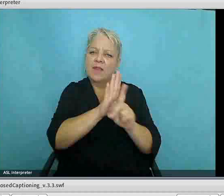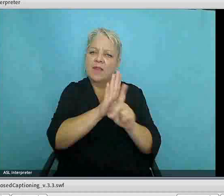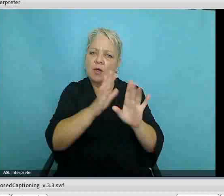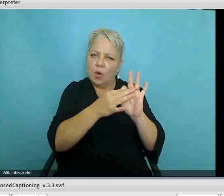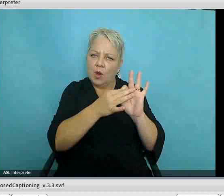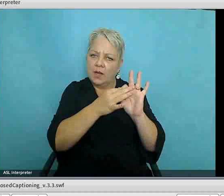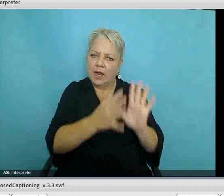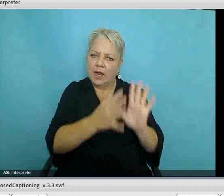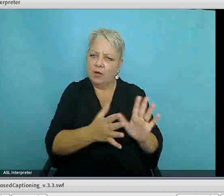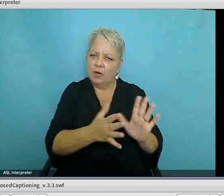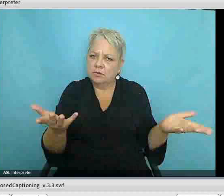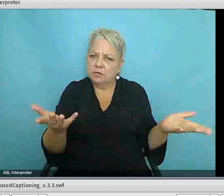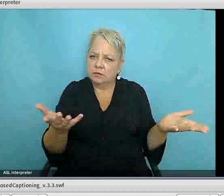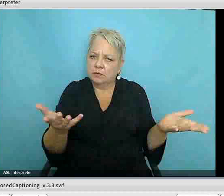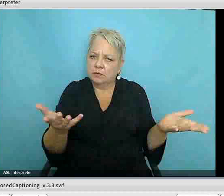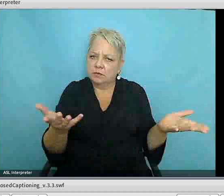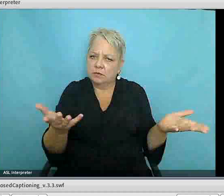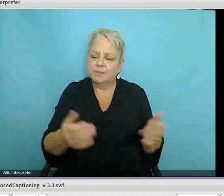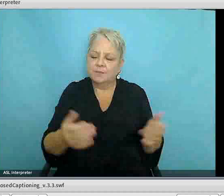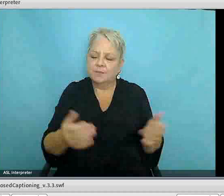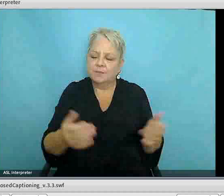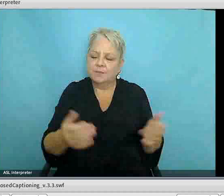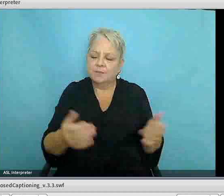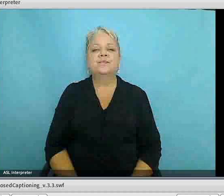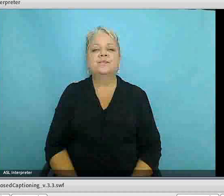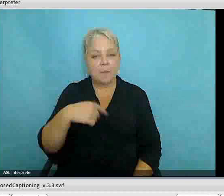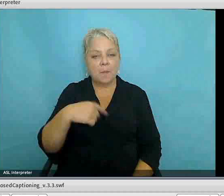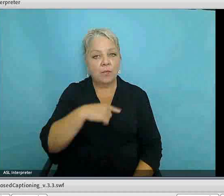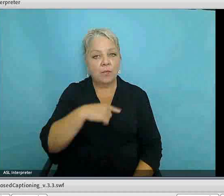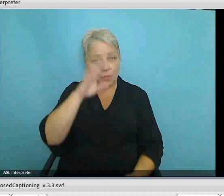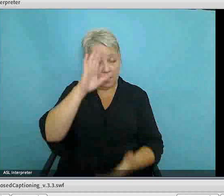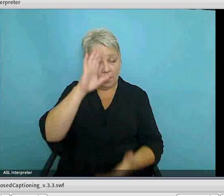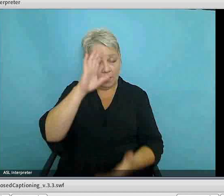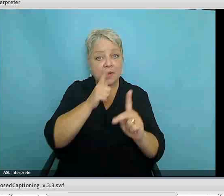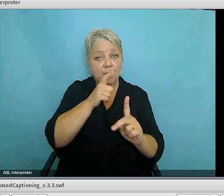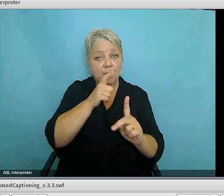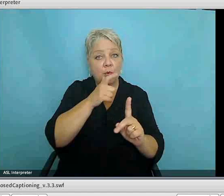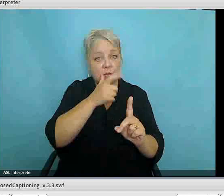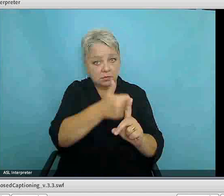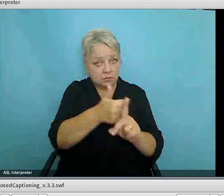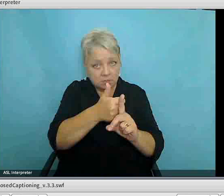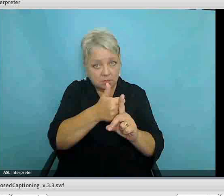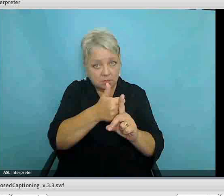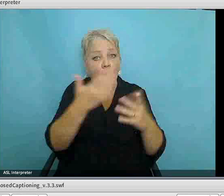that information should be discovered through the assessment process.